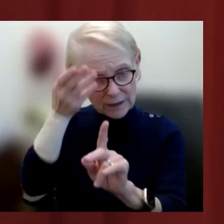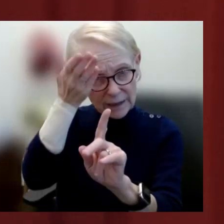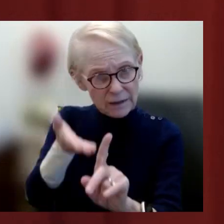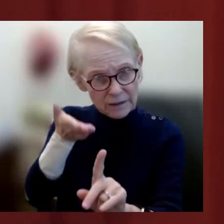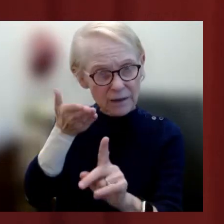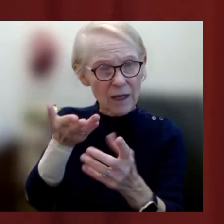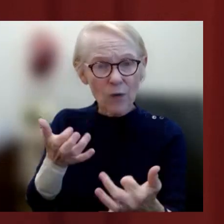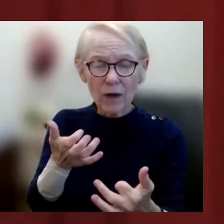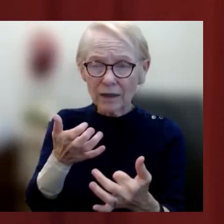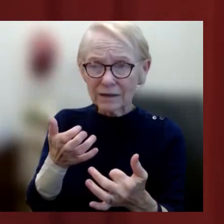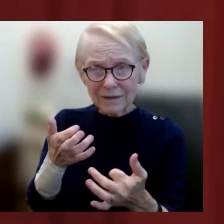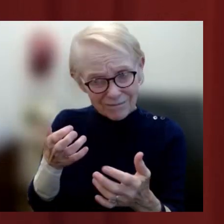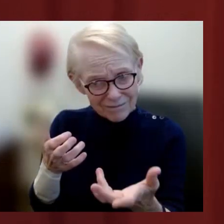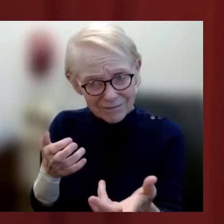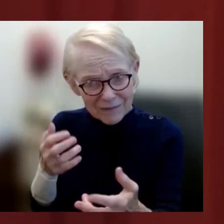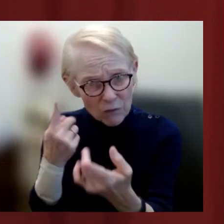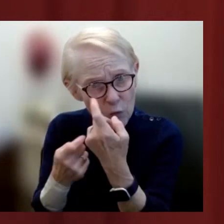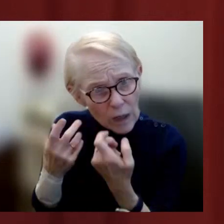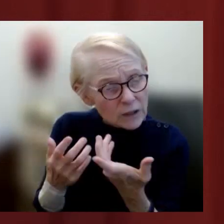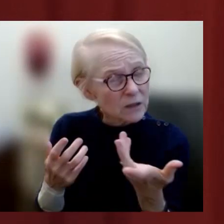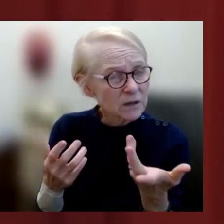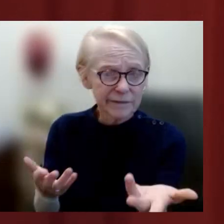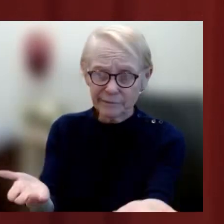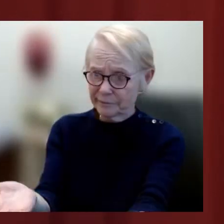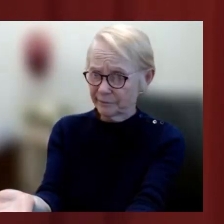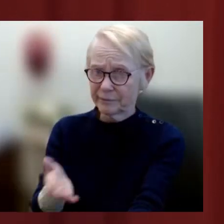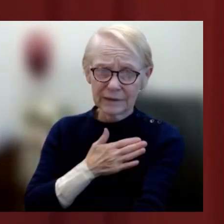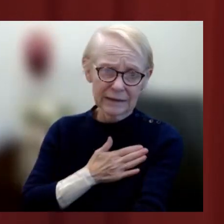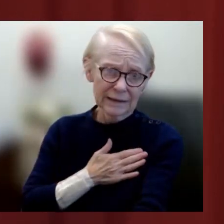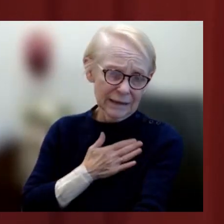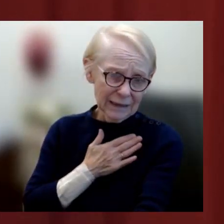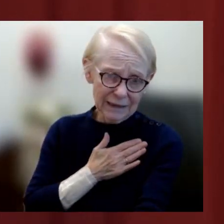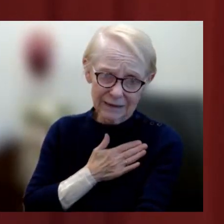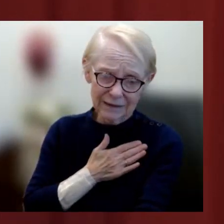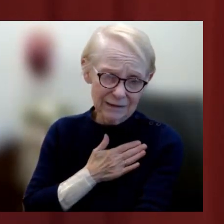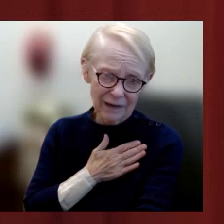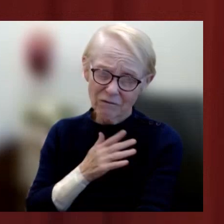encouraging people you always want to be able to feel comfortable enough to say can you help